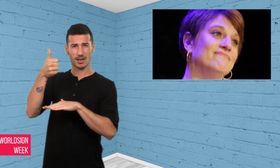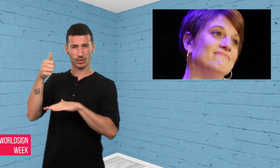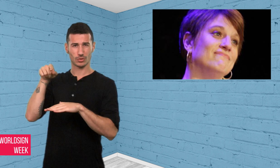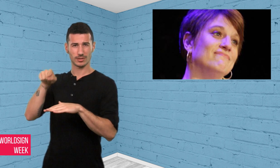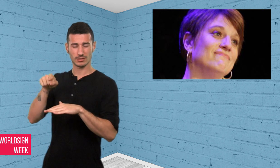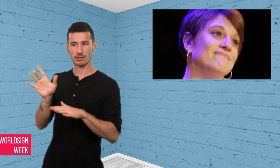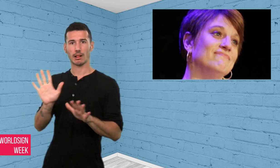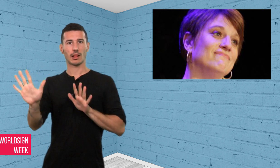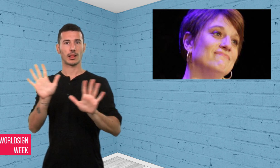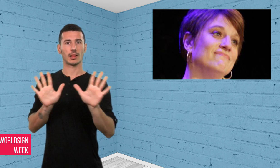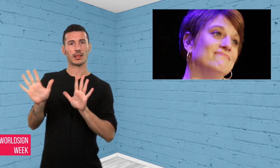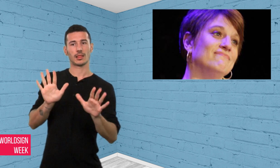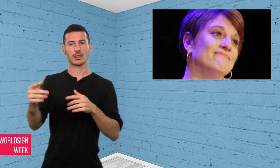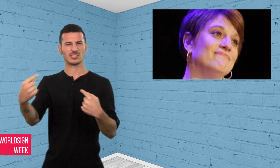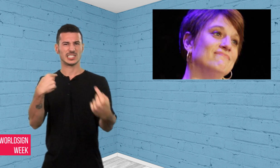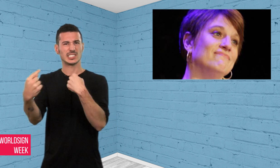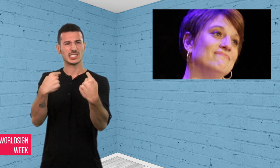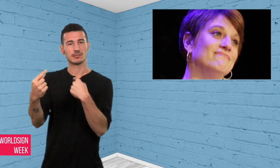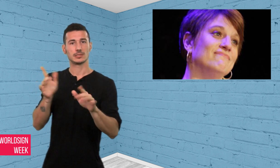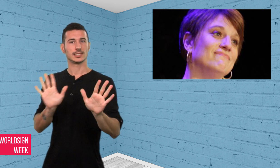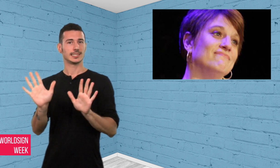by a Deaf man.